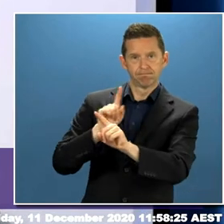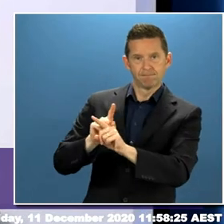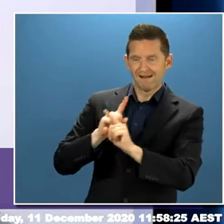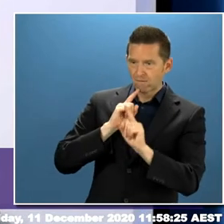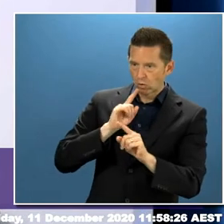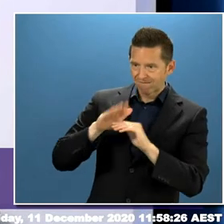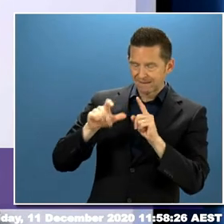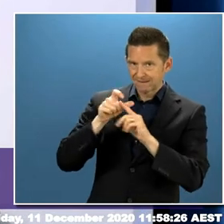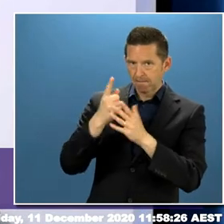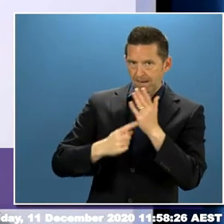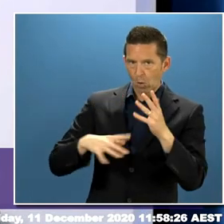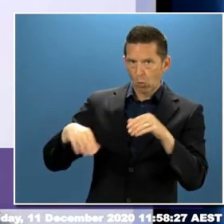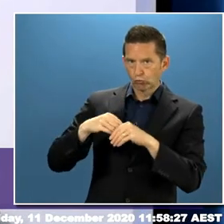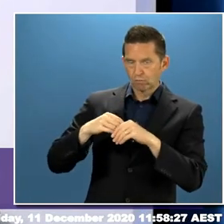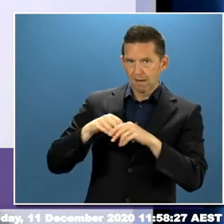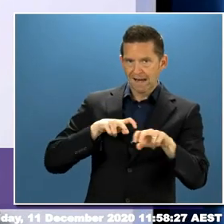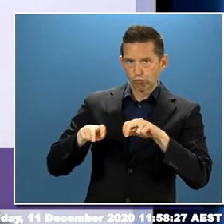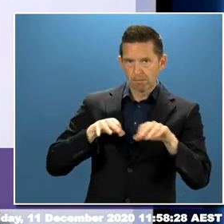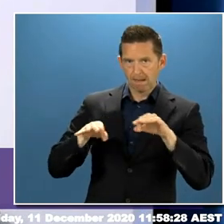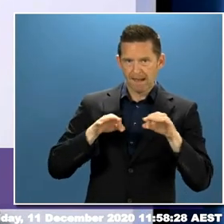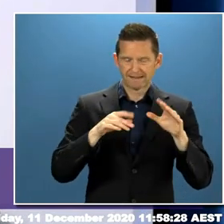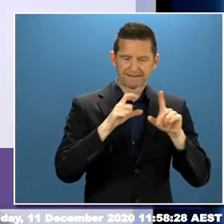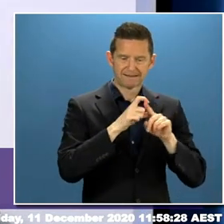action plans and also accessibility audits.